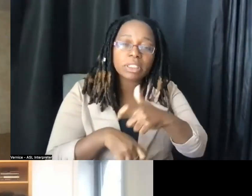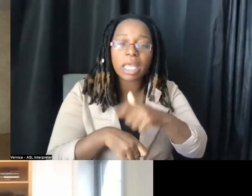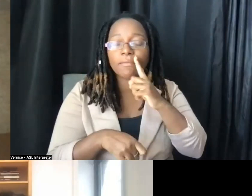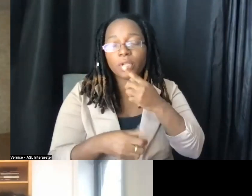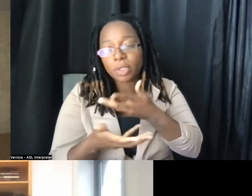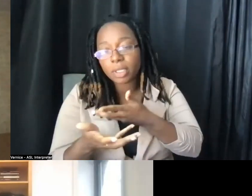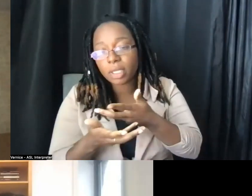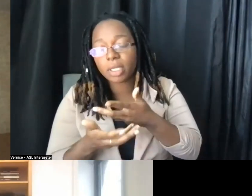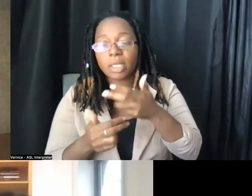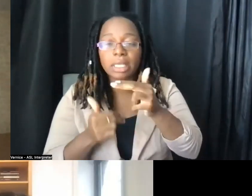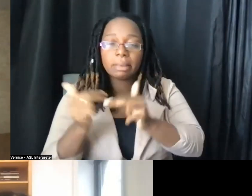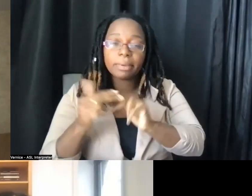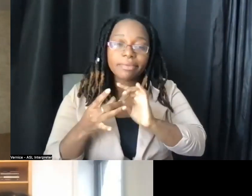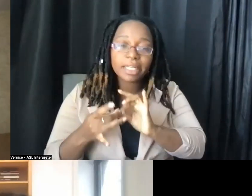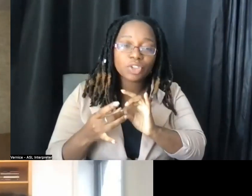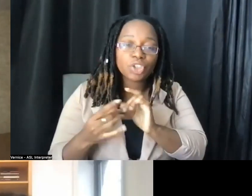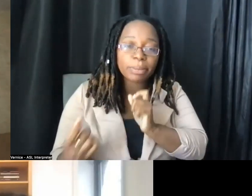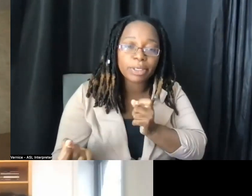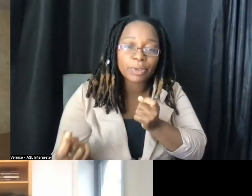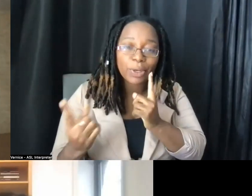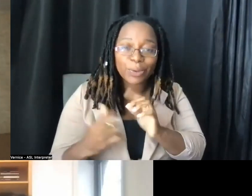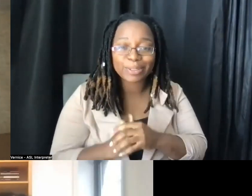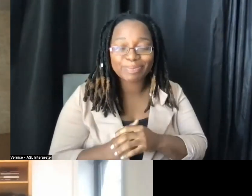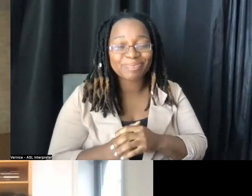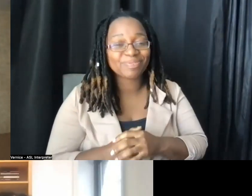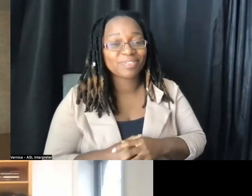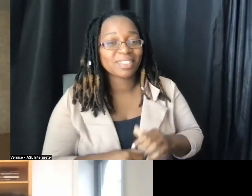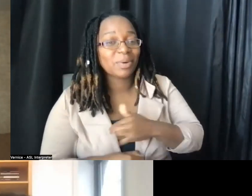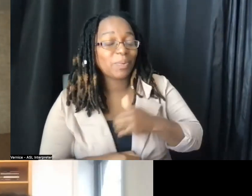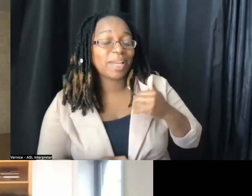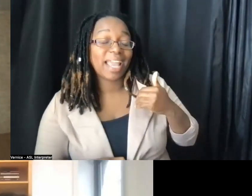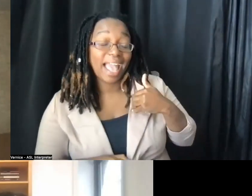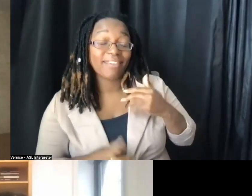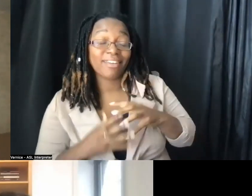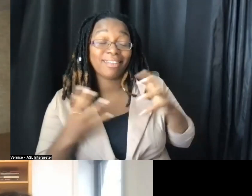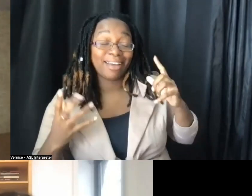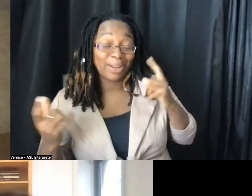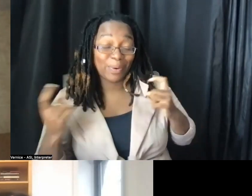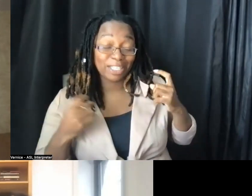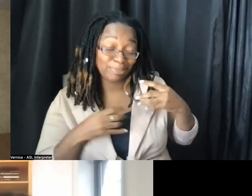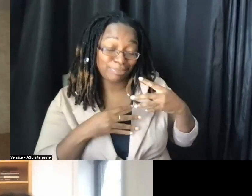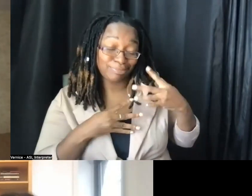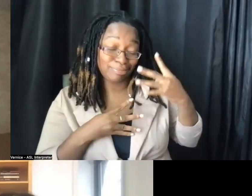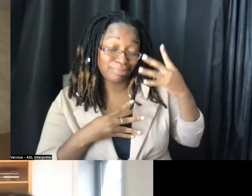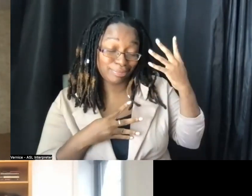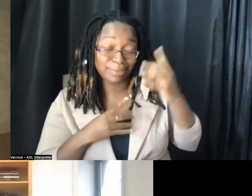Because you know, sometimes it takes a few times to meet people relevant to you and really click with your work.